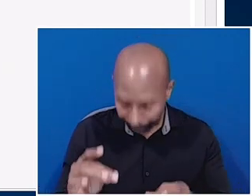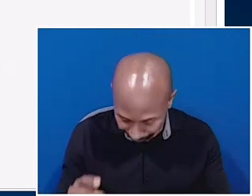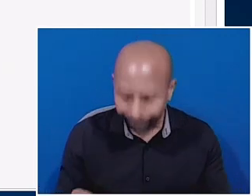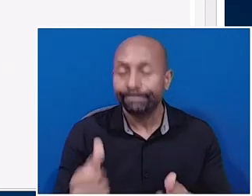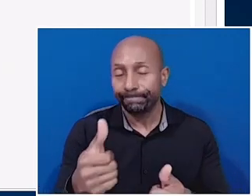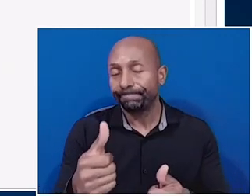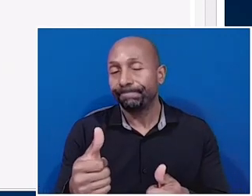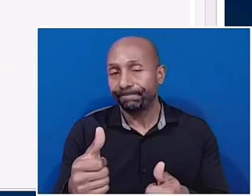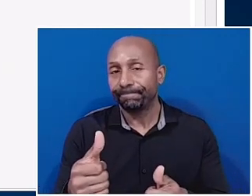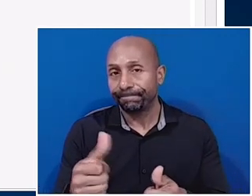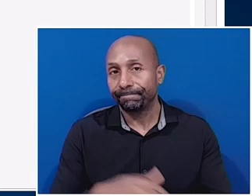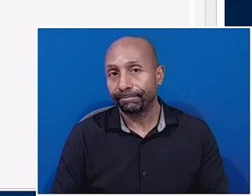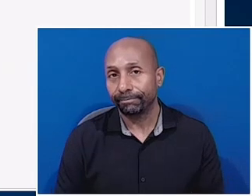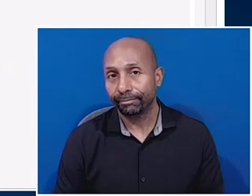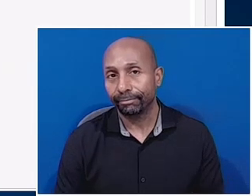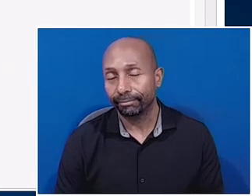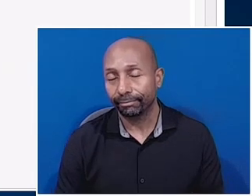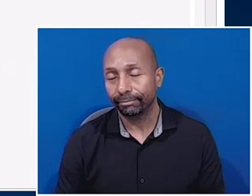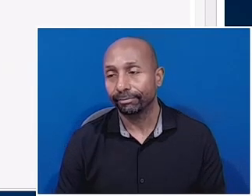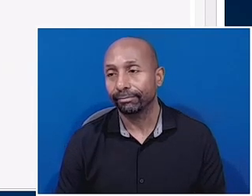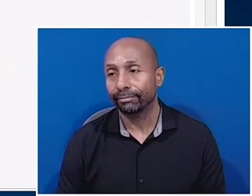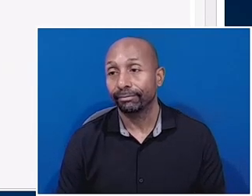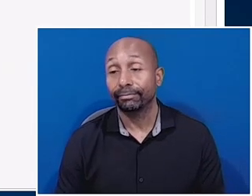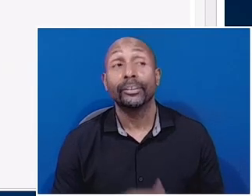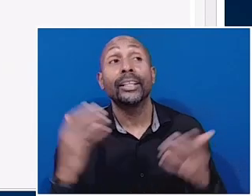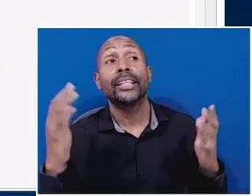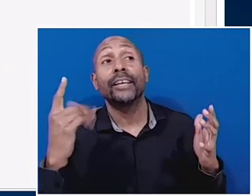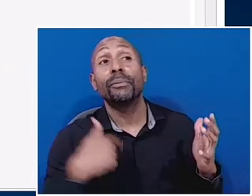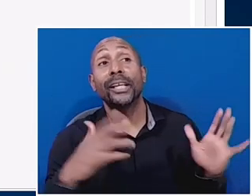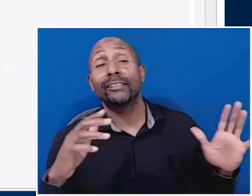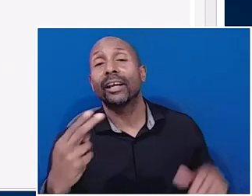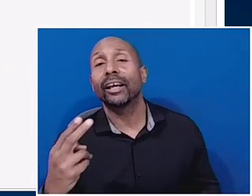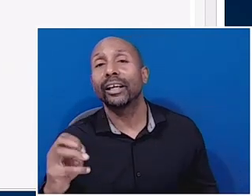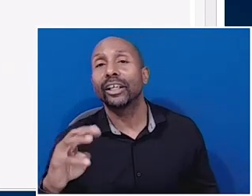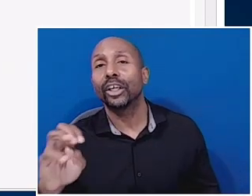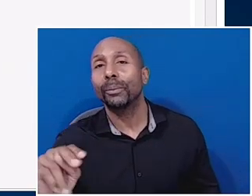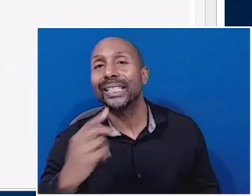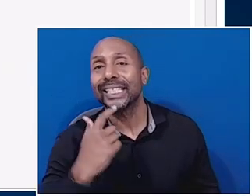That's it for me, Cindy, on that. Alright. Thank you. I want to point out,